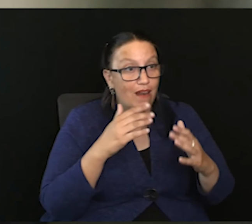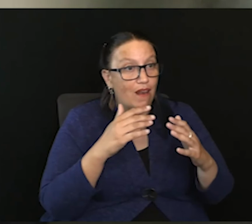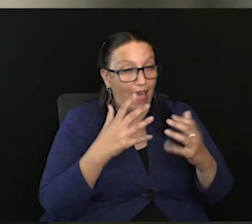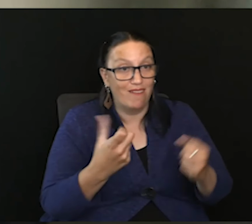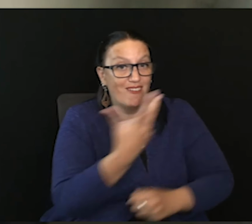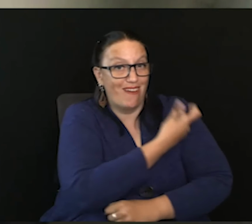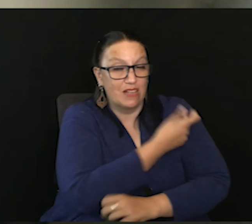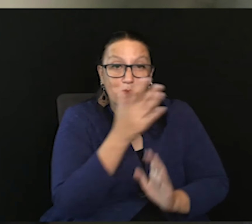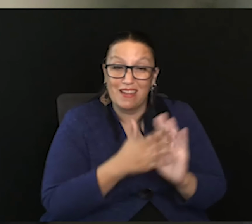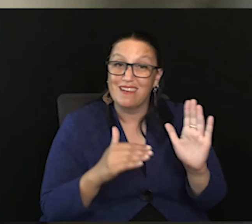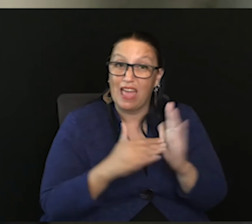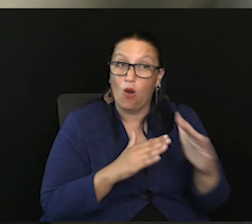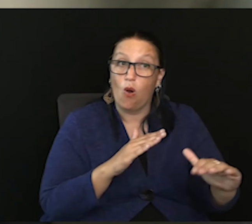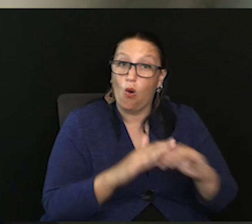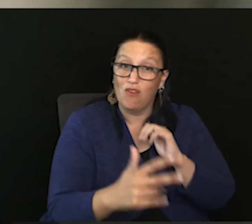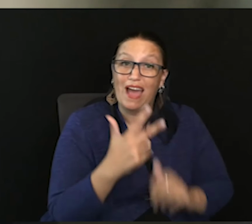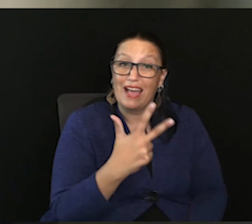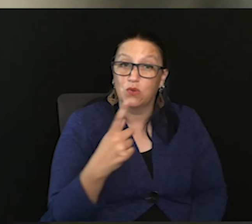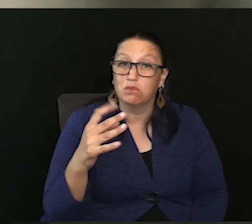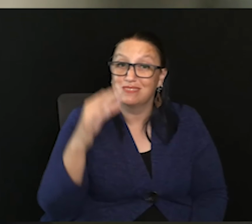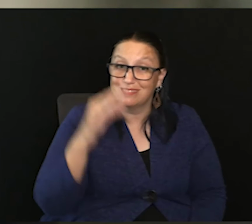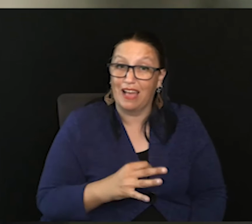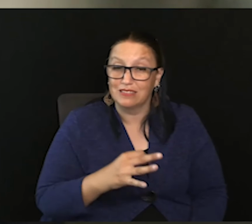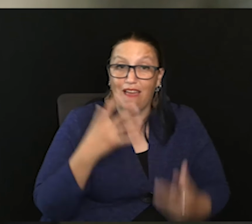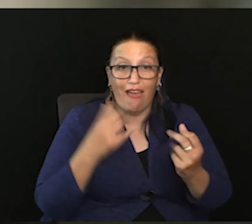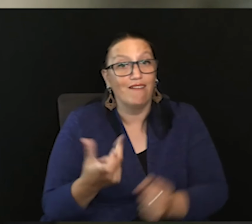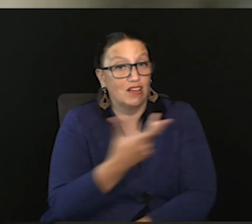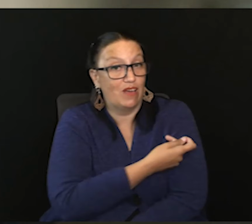above the 80% mark to approximately 81%.